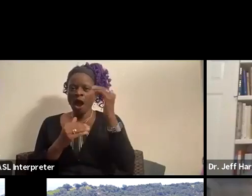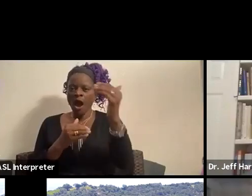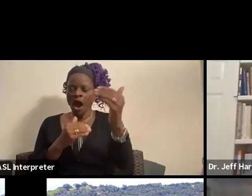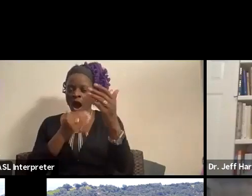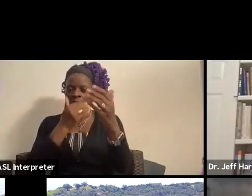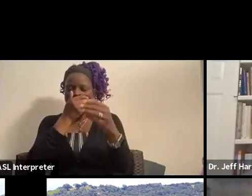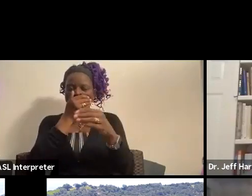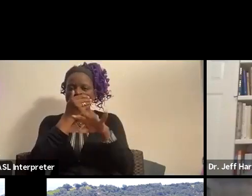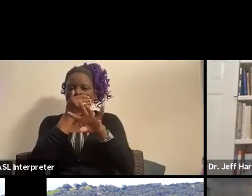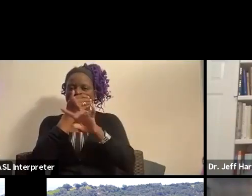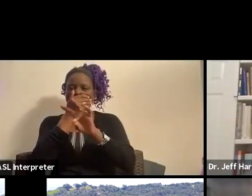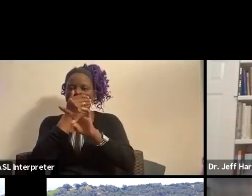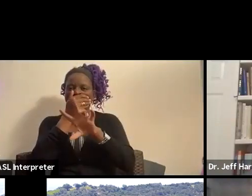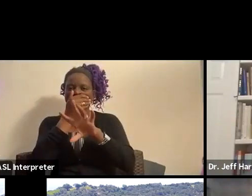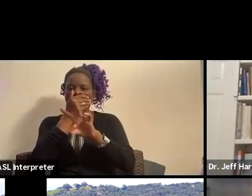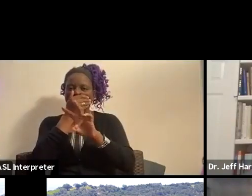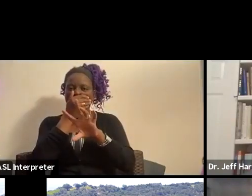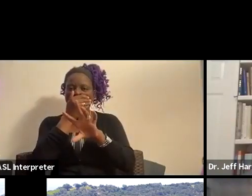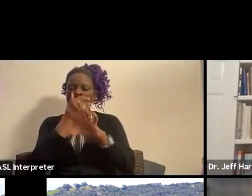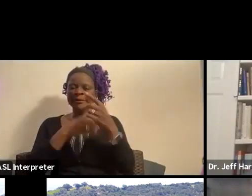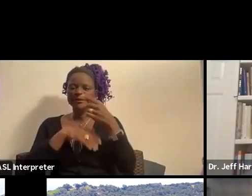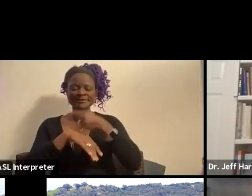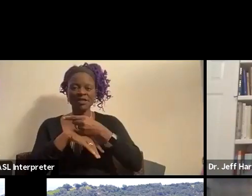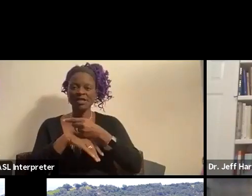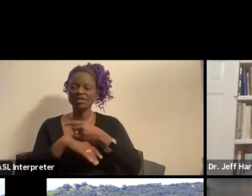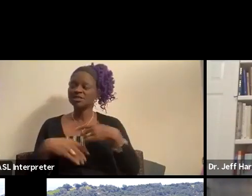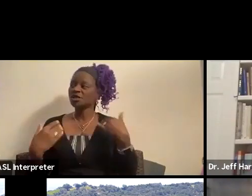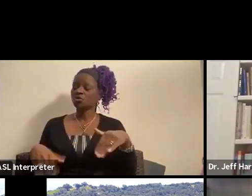So we have a lot to catch up on.